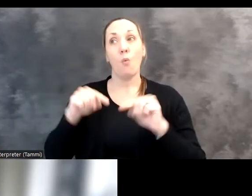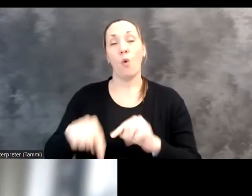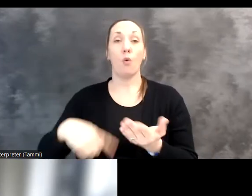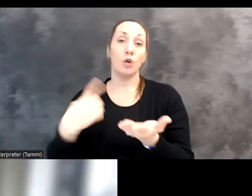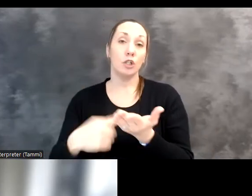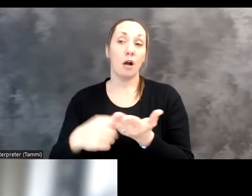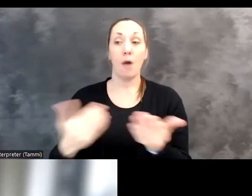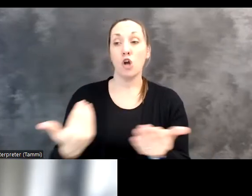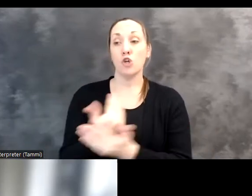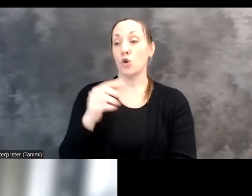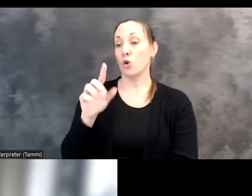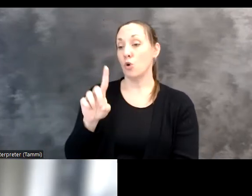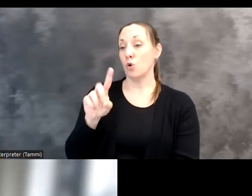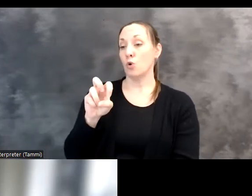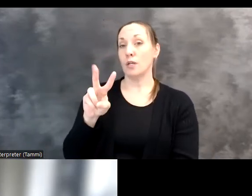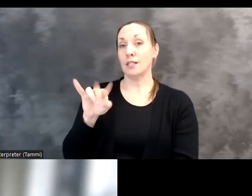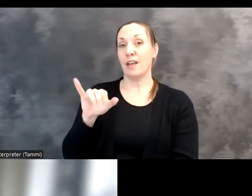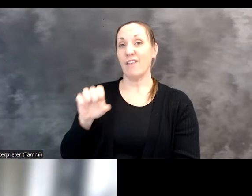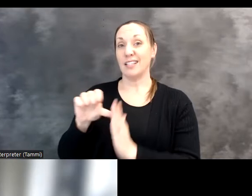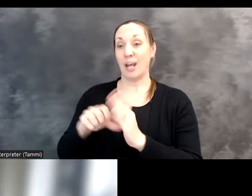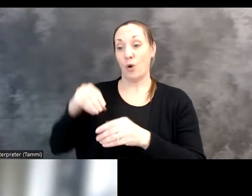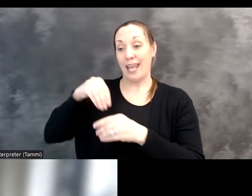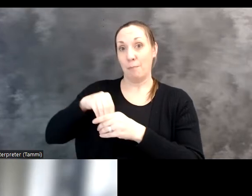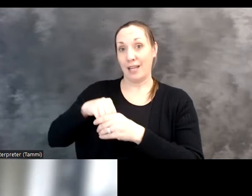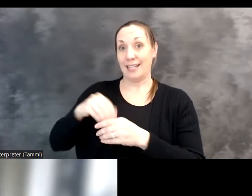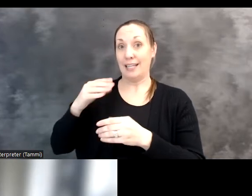One thing that I think is very important to think about